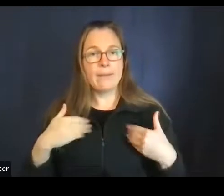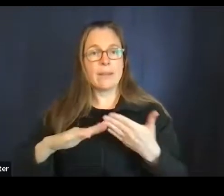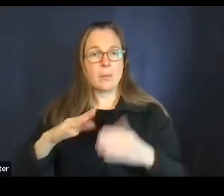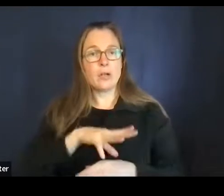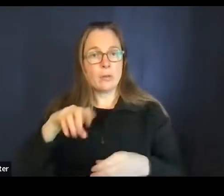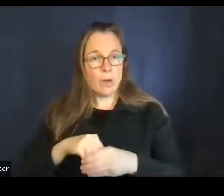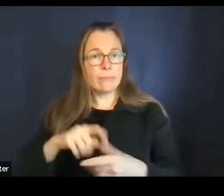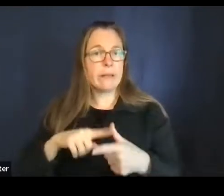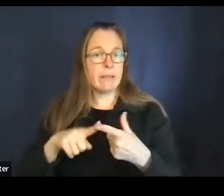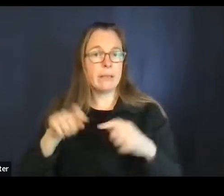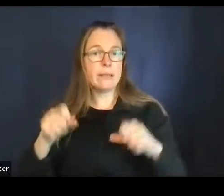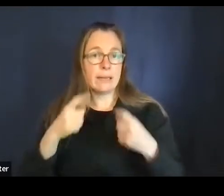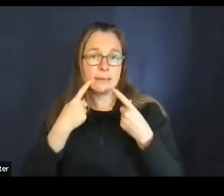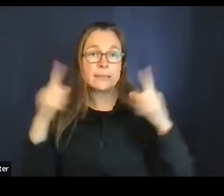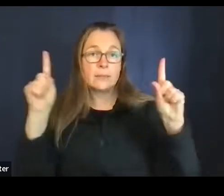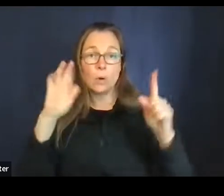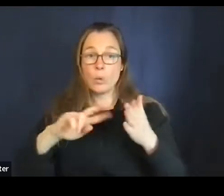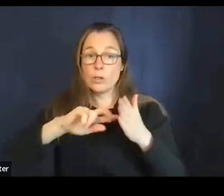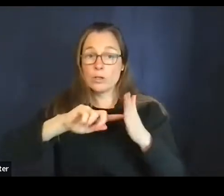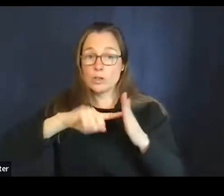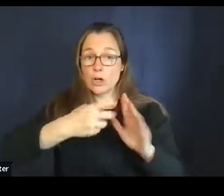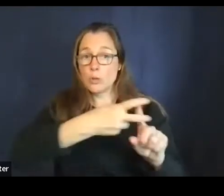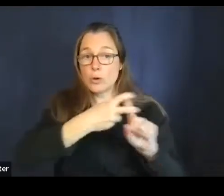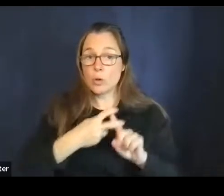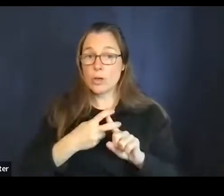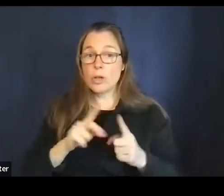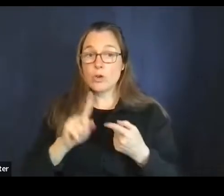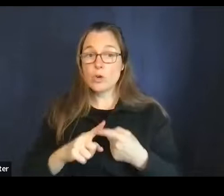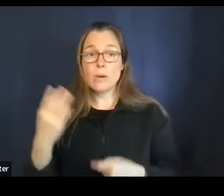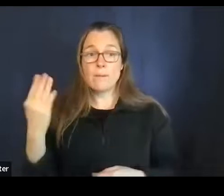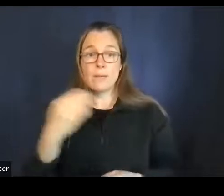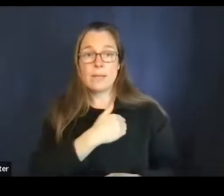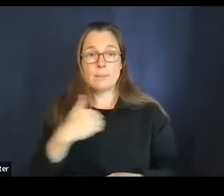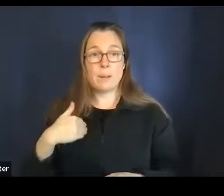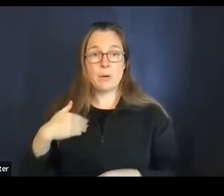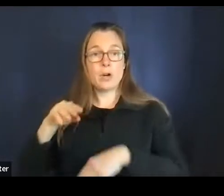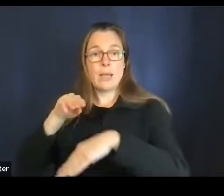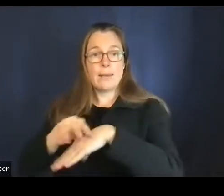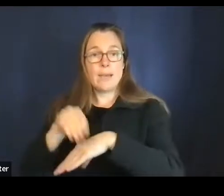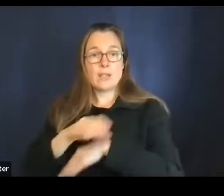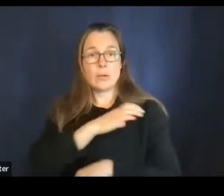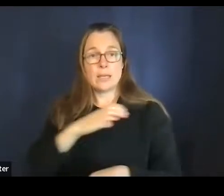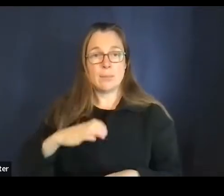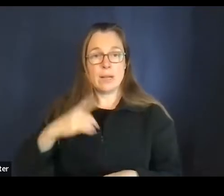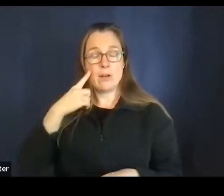We'll begin recruitment for the 15 member Charter Transition Advisory Committee that CAO Jordan just mentioned,